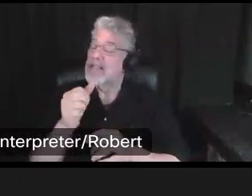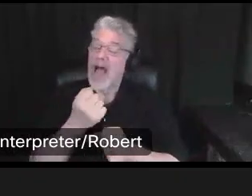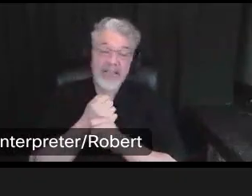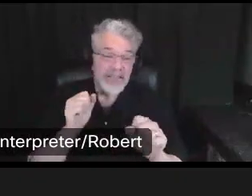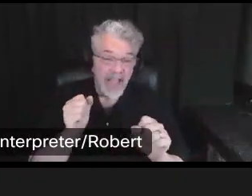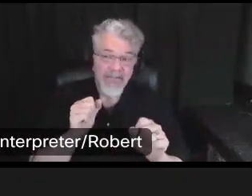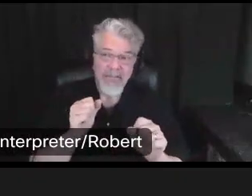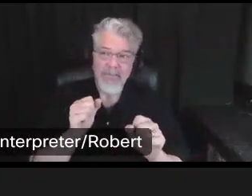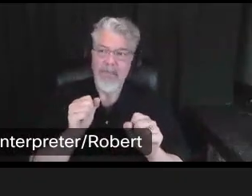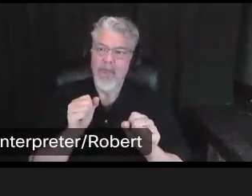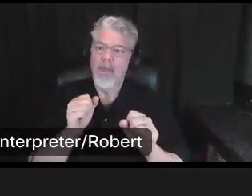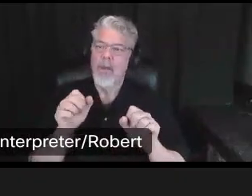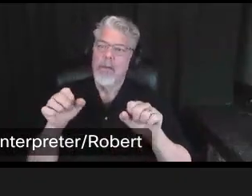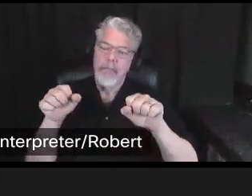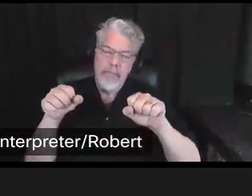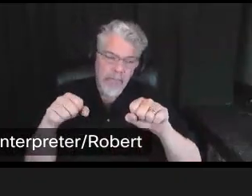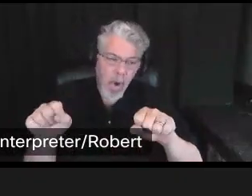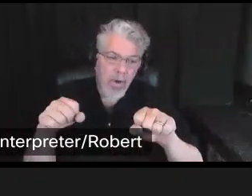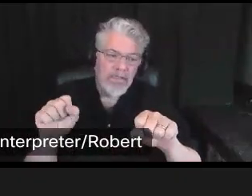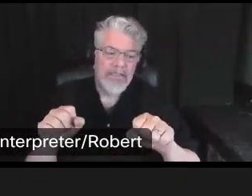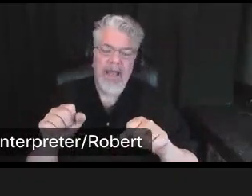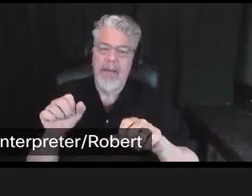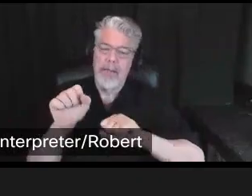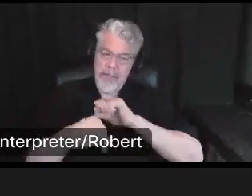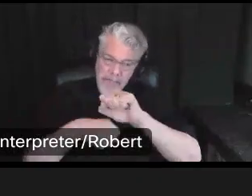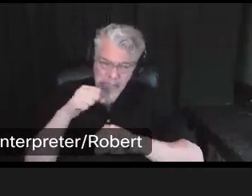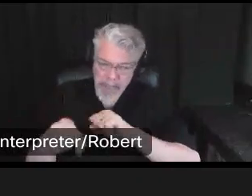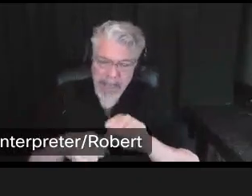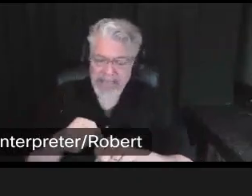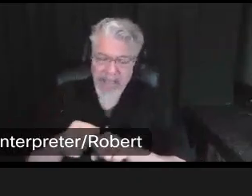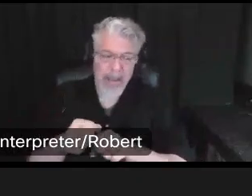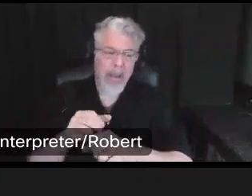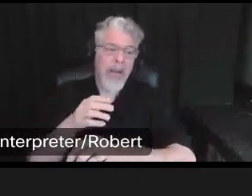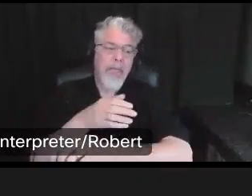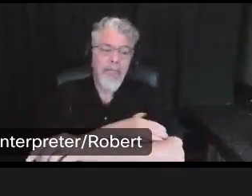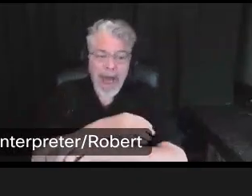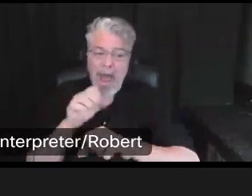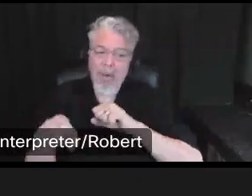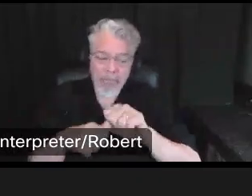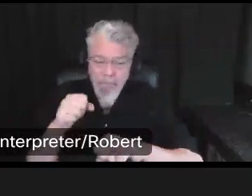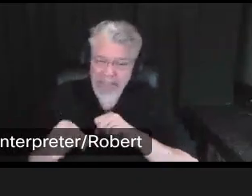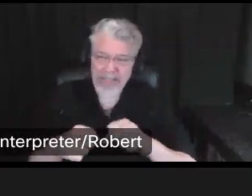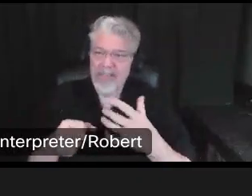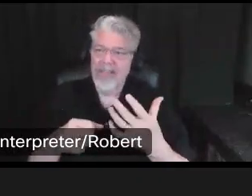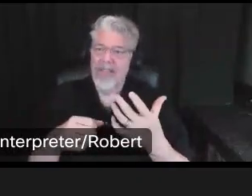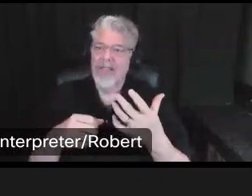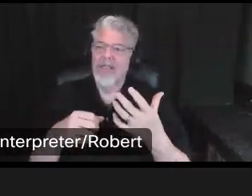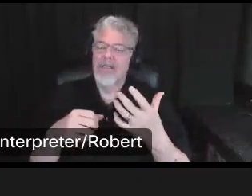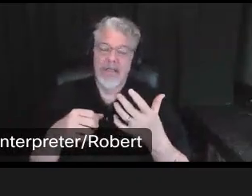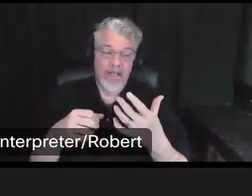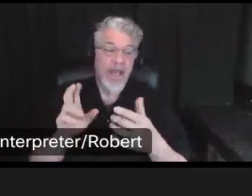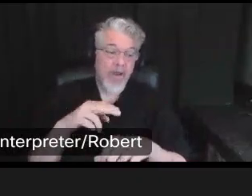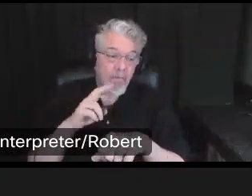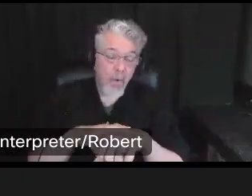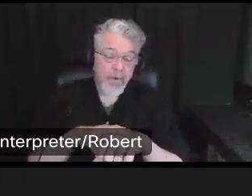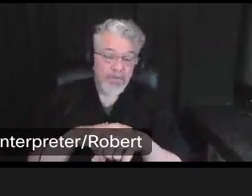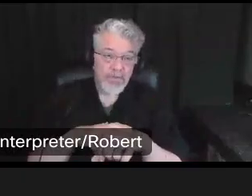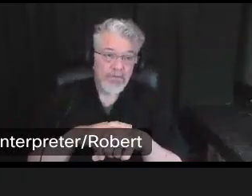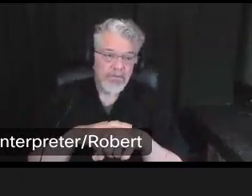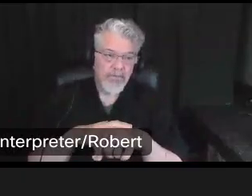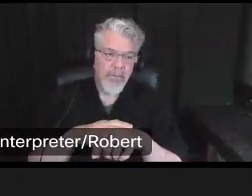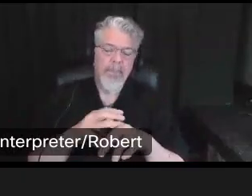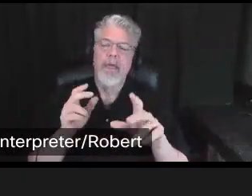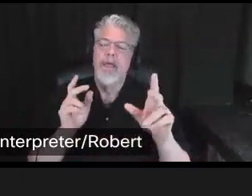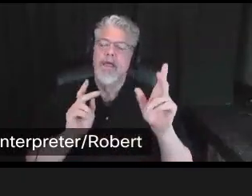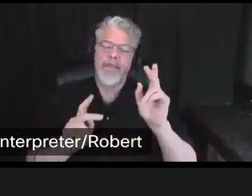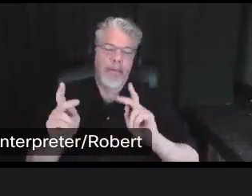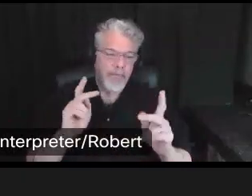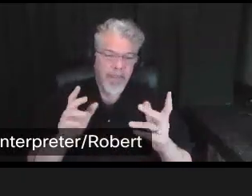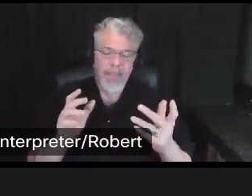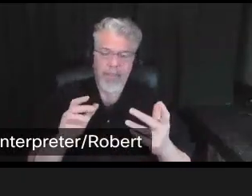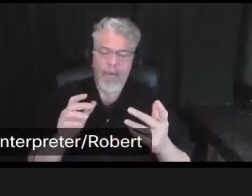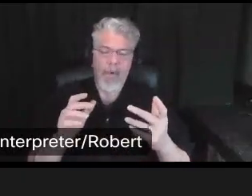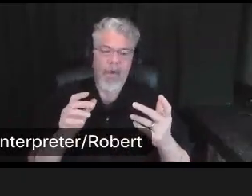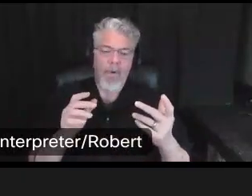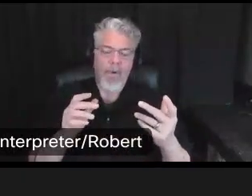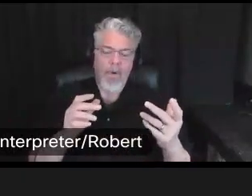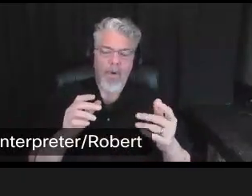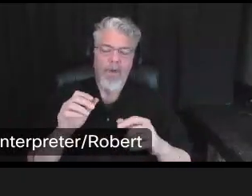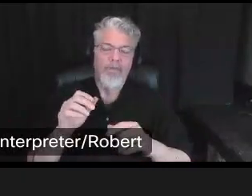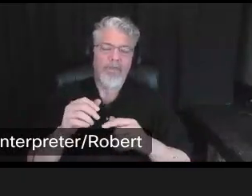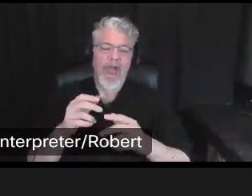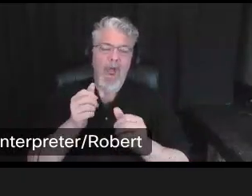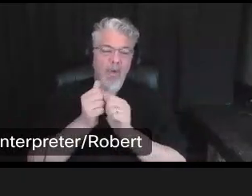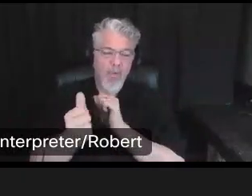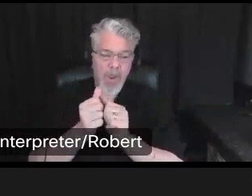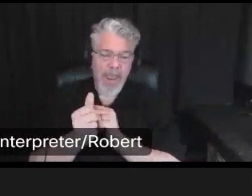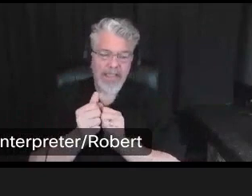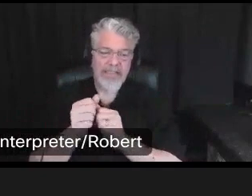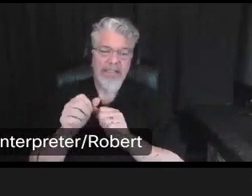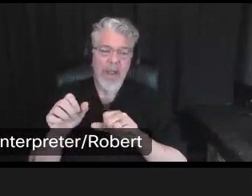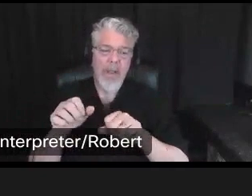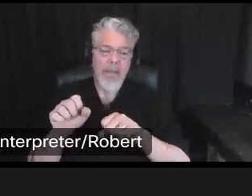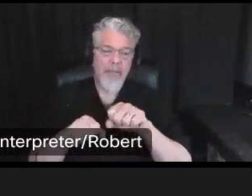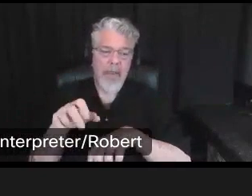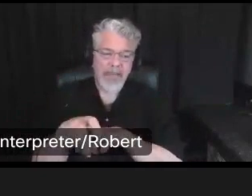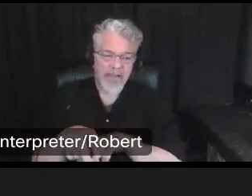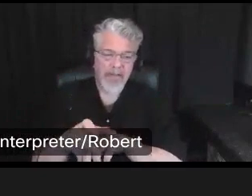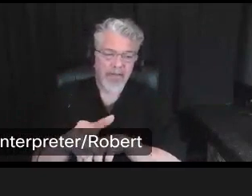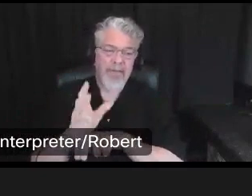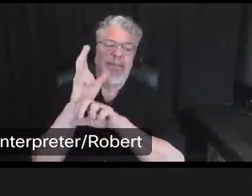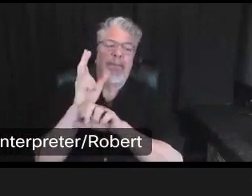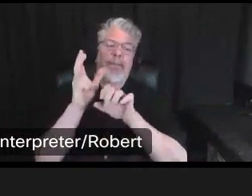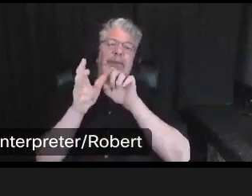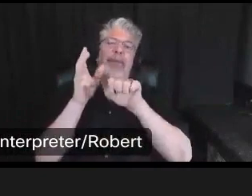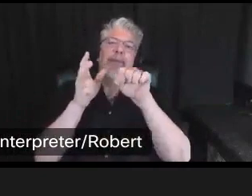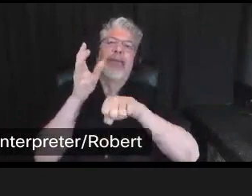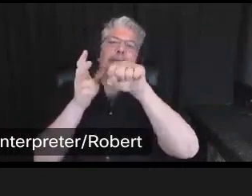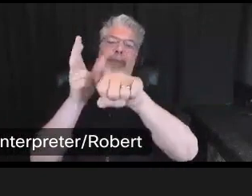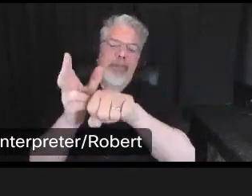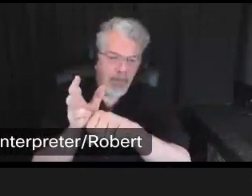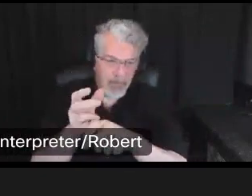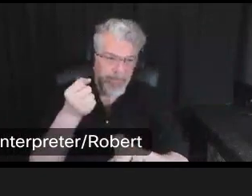Motorcycles, bicycles powered bicycle, and of course the people that raise their bicycles up in the air and they hit the people deliberately.